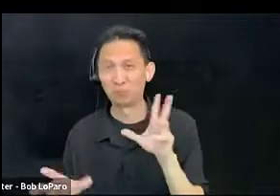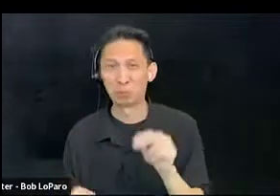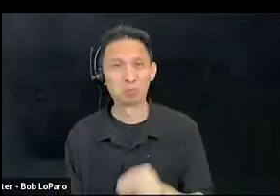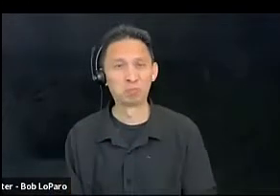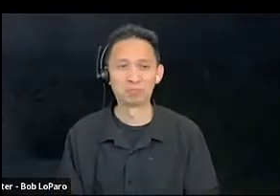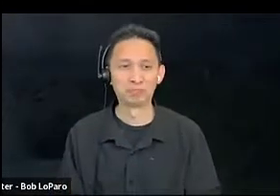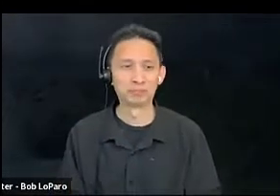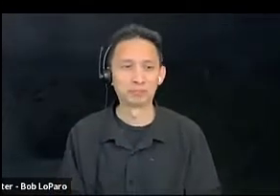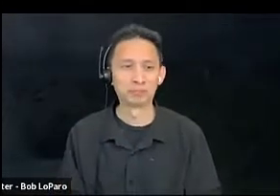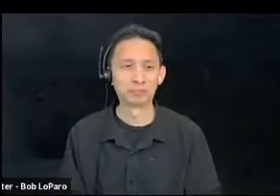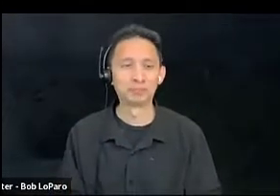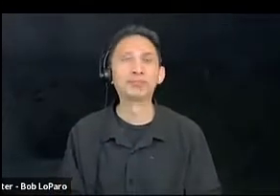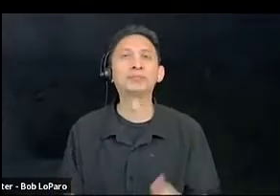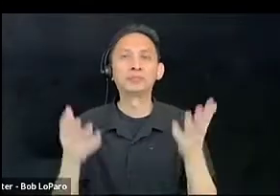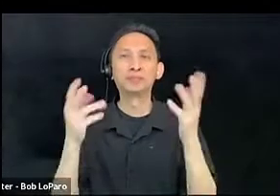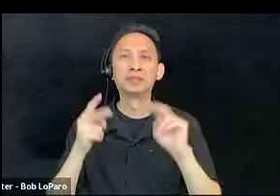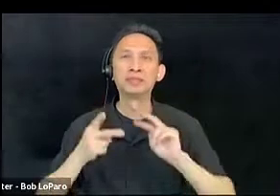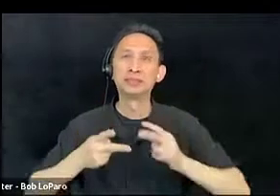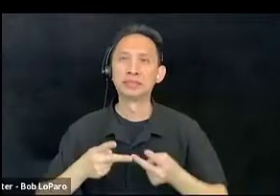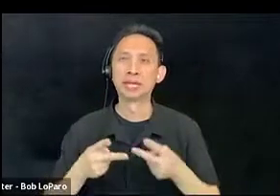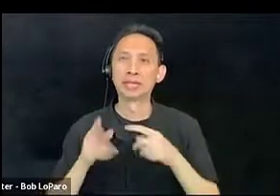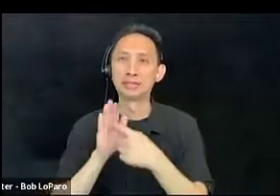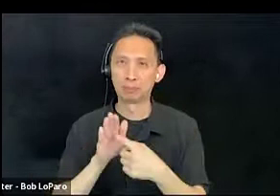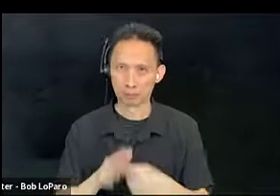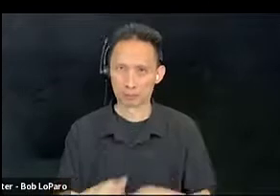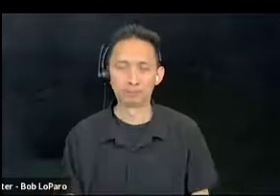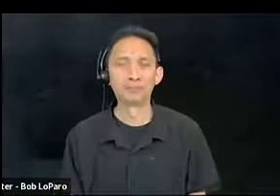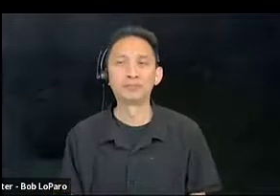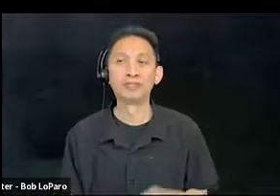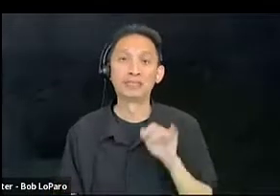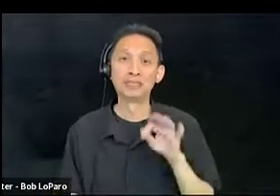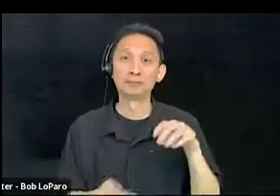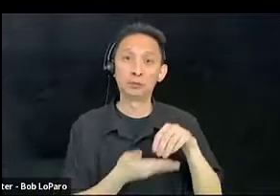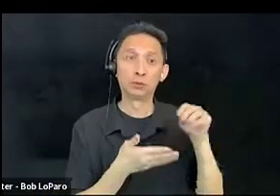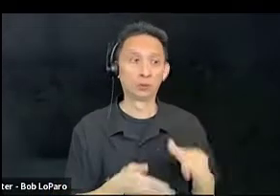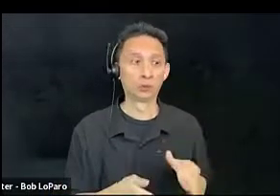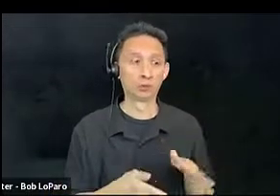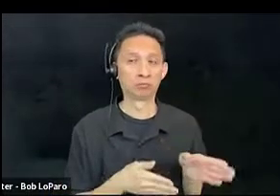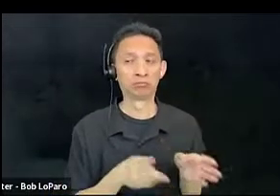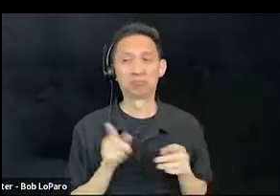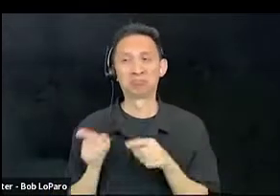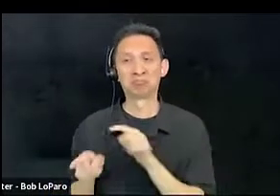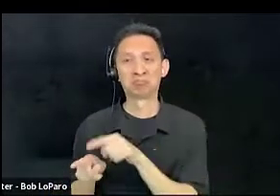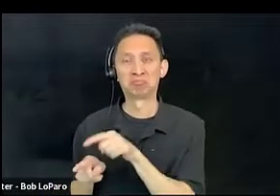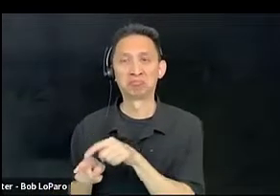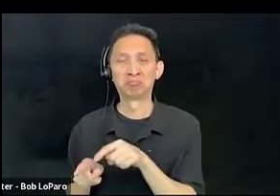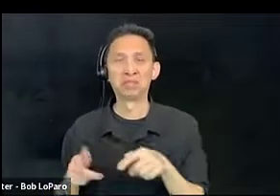the example of a student who's in phase three, much closer to typical visual functioning